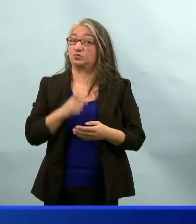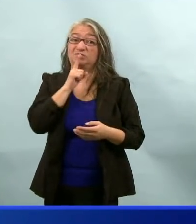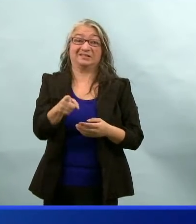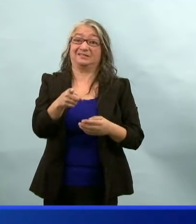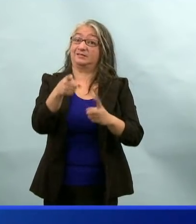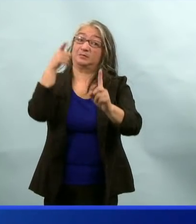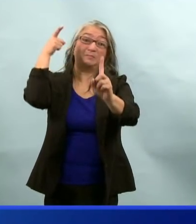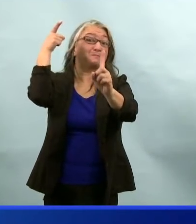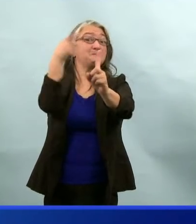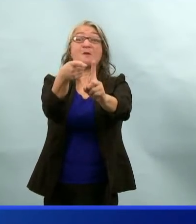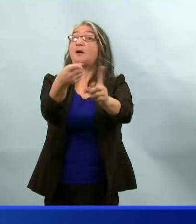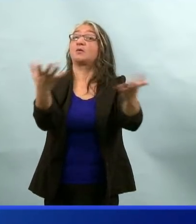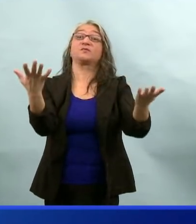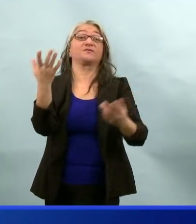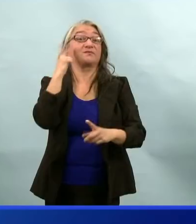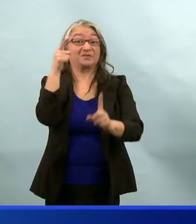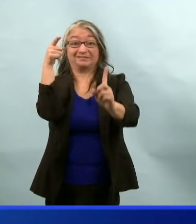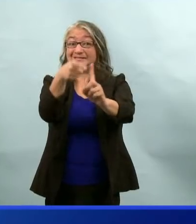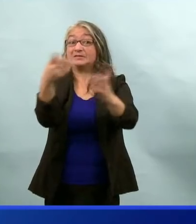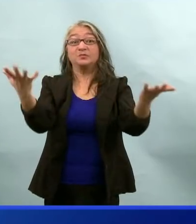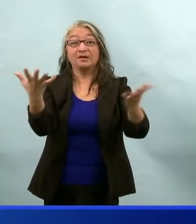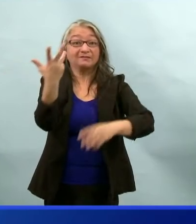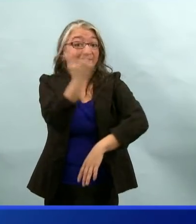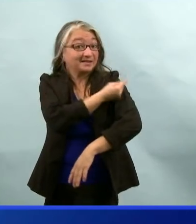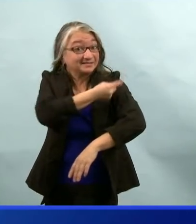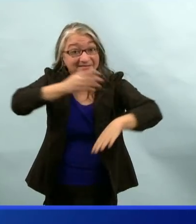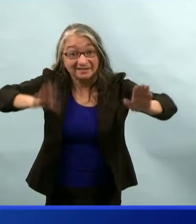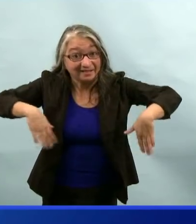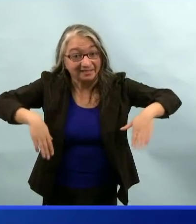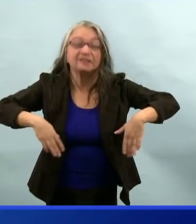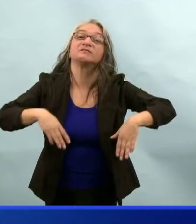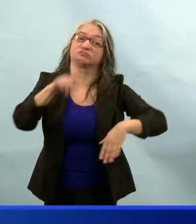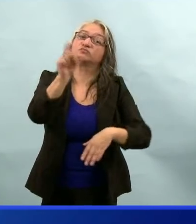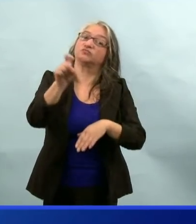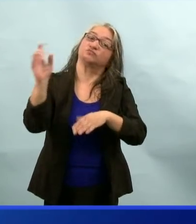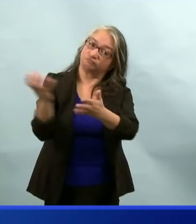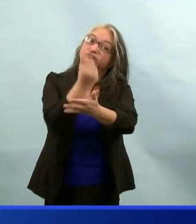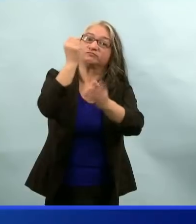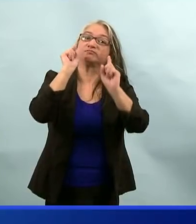to introduce other measures or greater measures so again we're working with the acute care system to